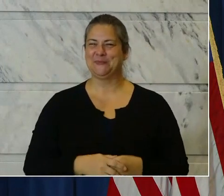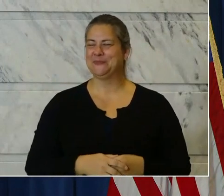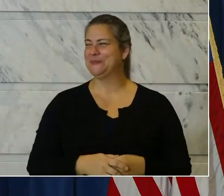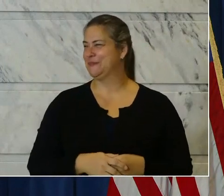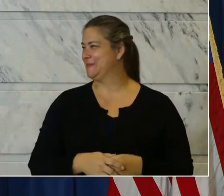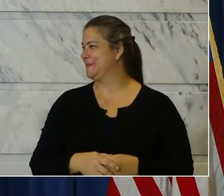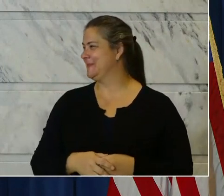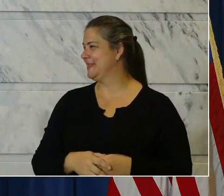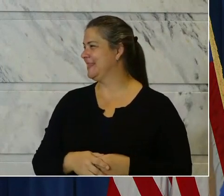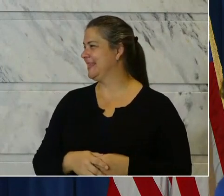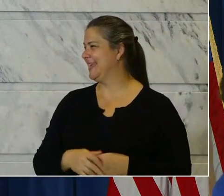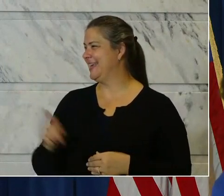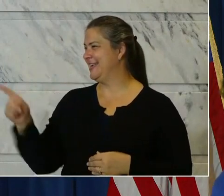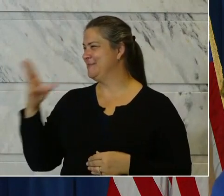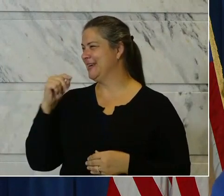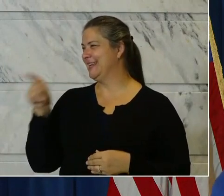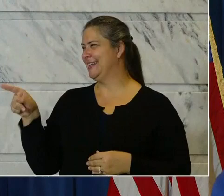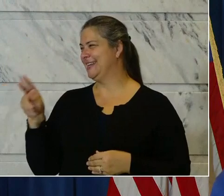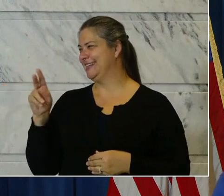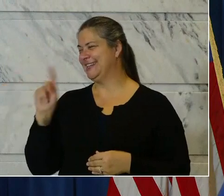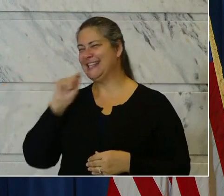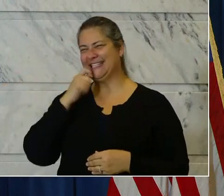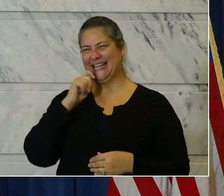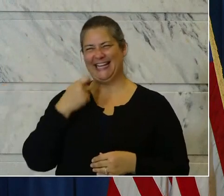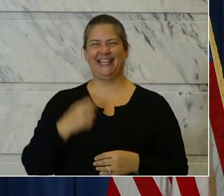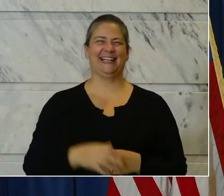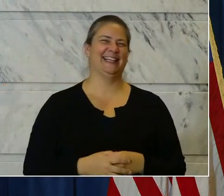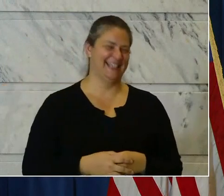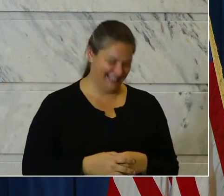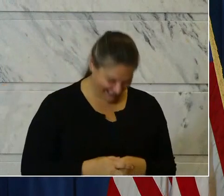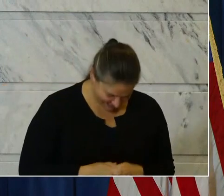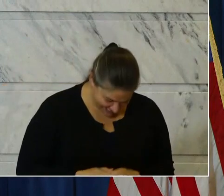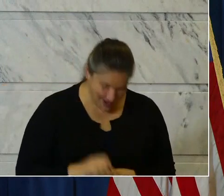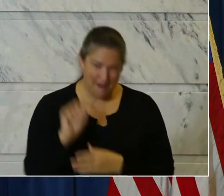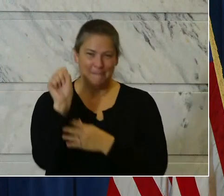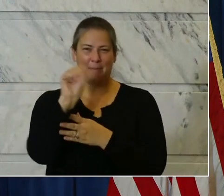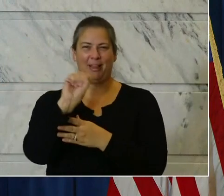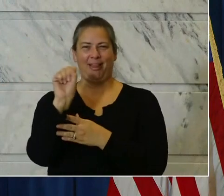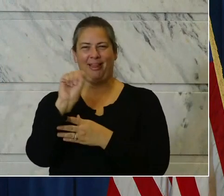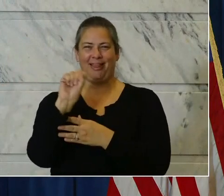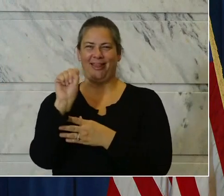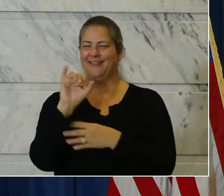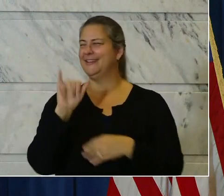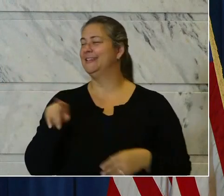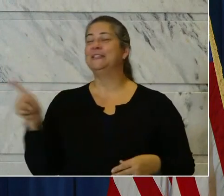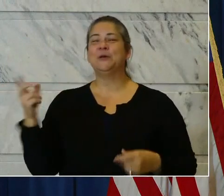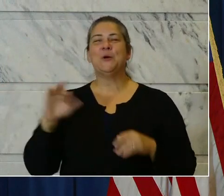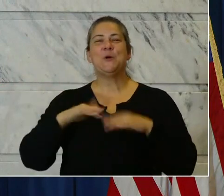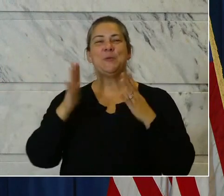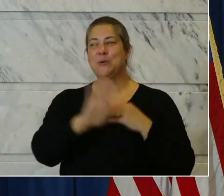HAVE OUR LAST DAY. OF THIS WEEK.